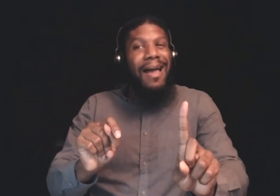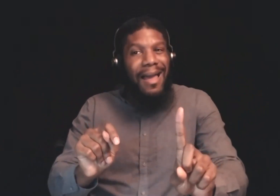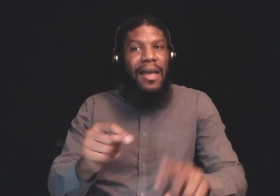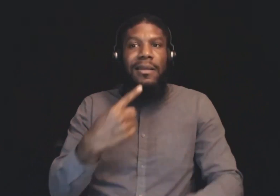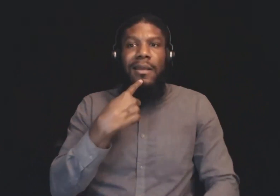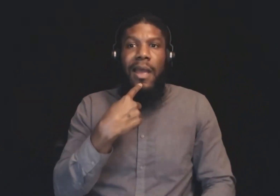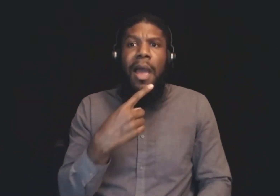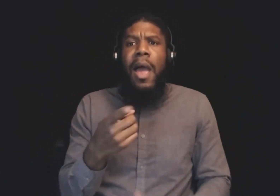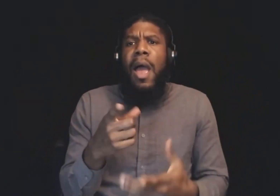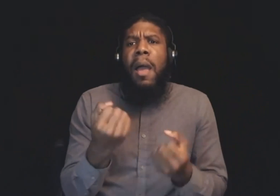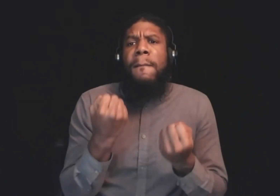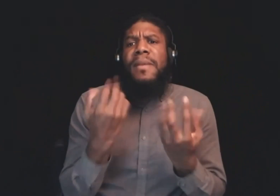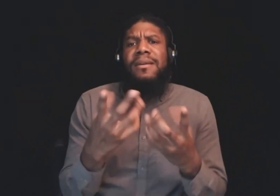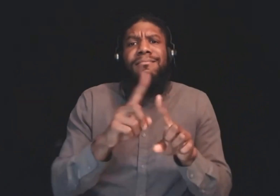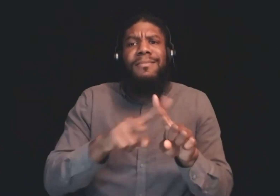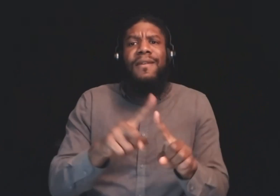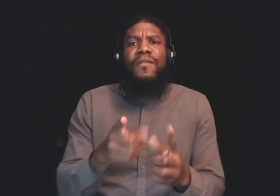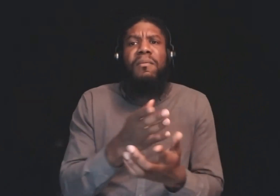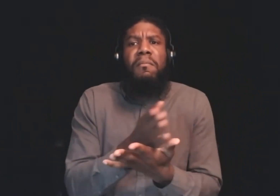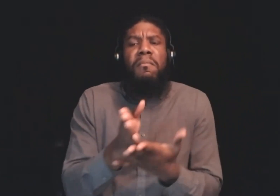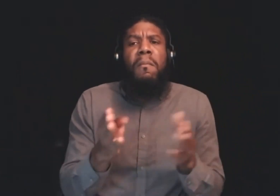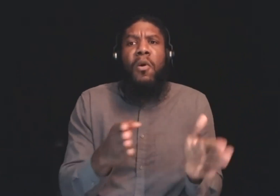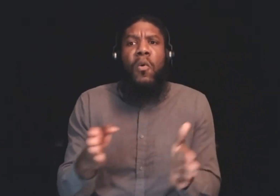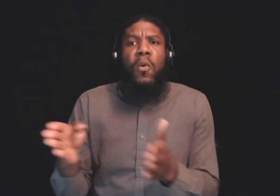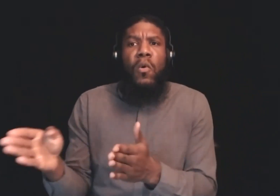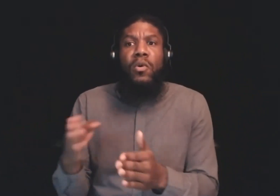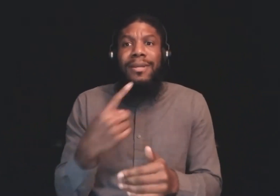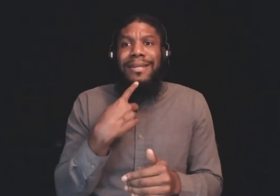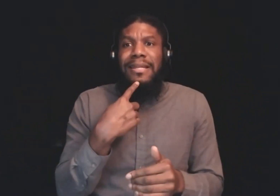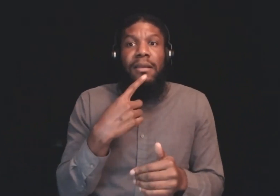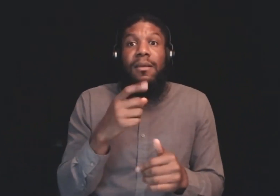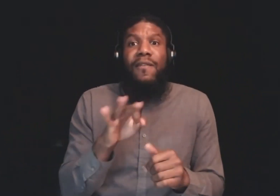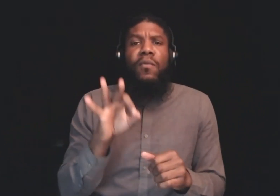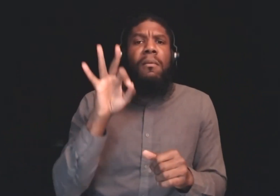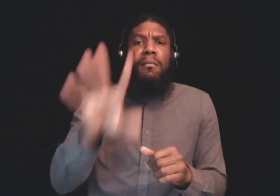starting point for saying "you're allowed to talk about this stuff." I think that we do sometimes